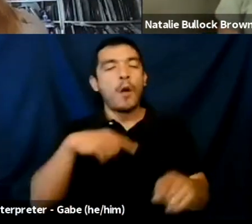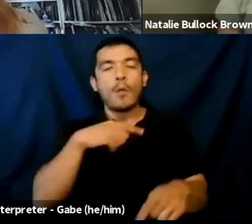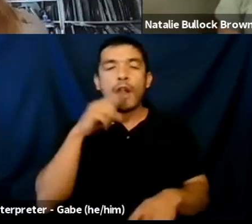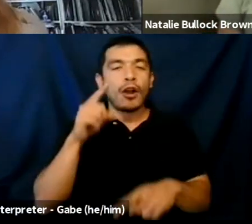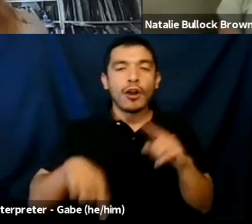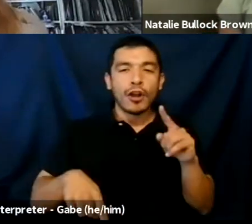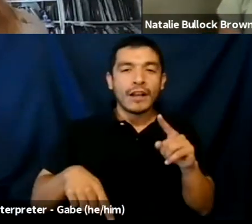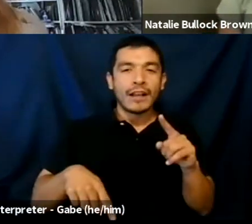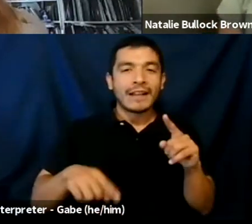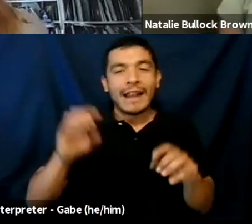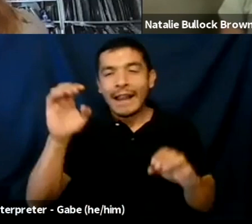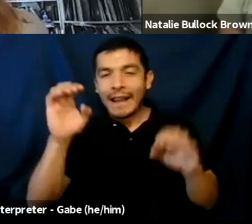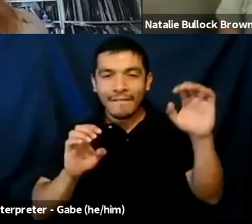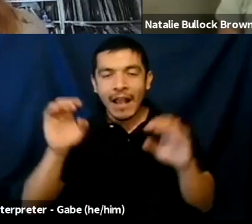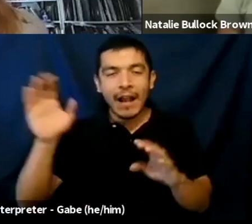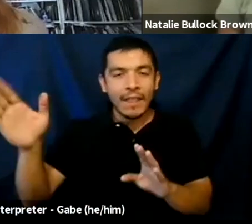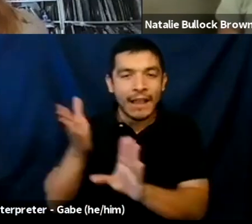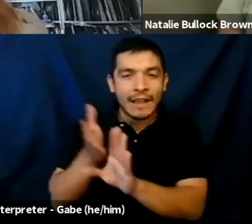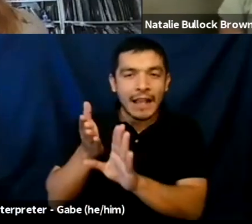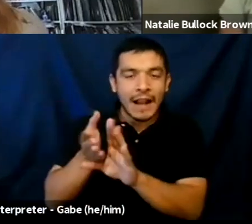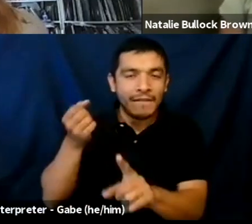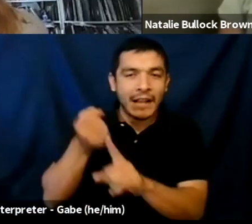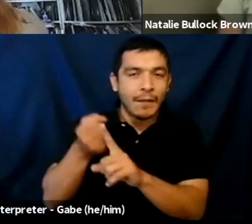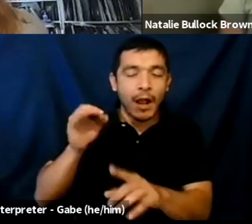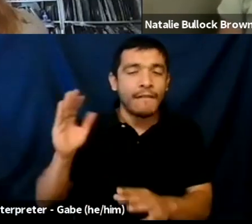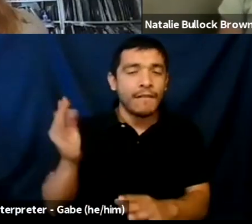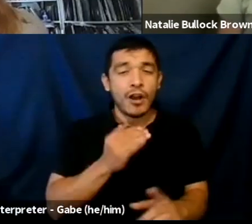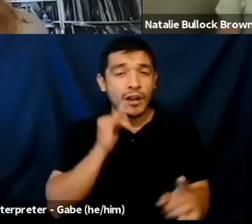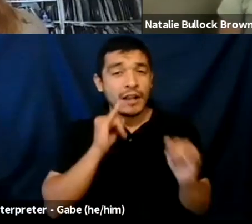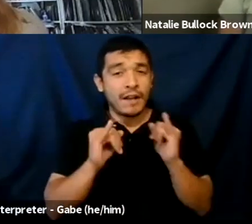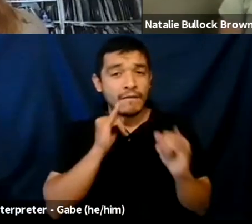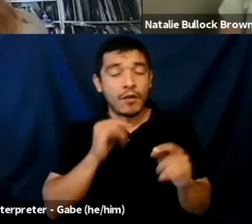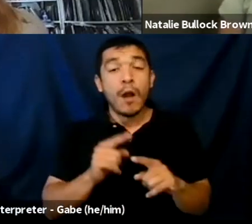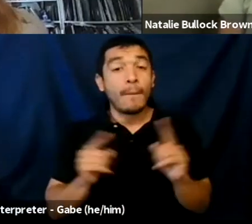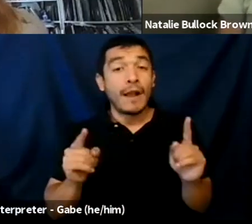psychological impact of those interviews. But a number of women said